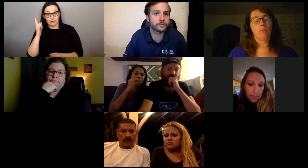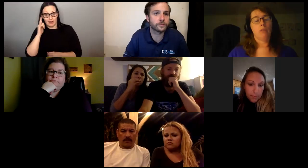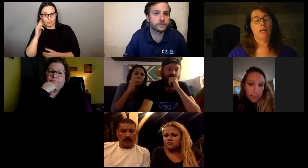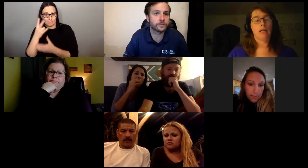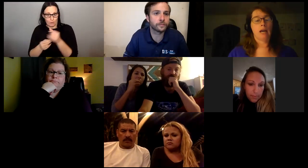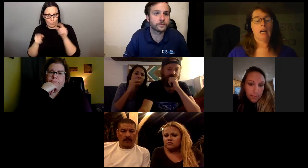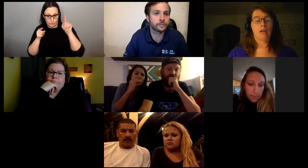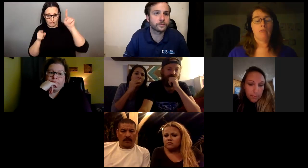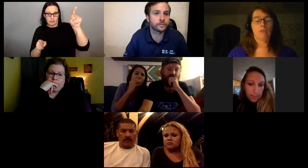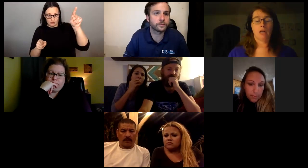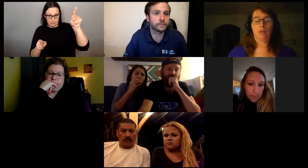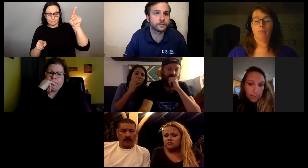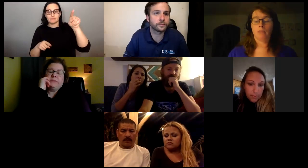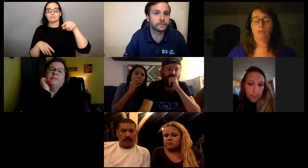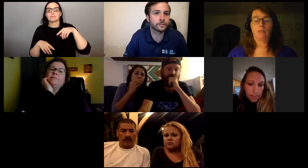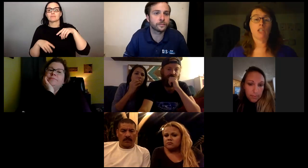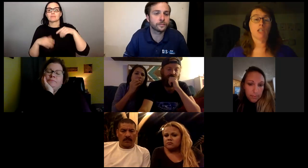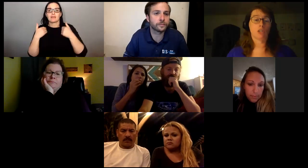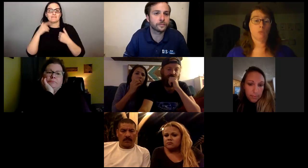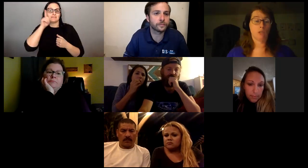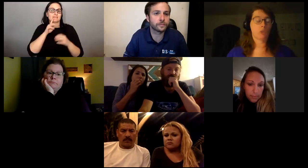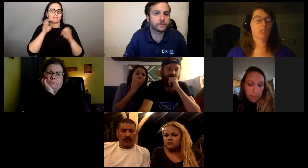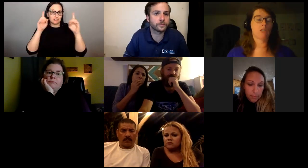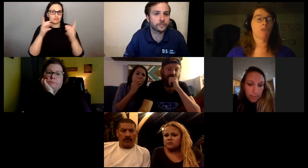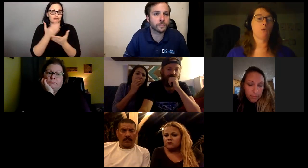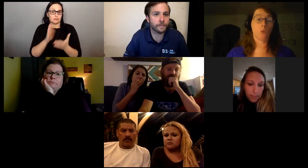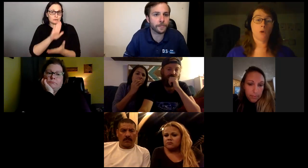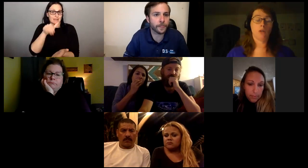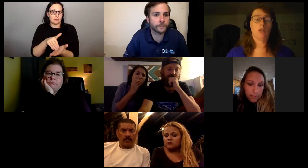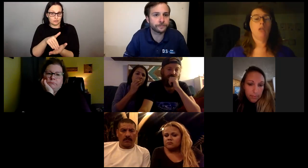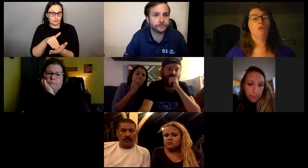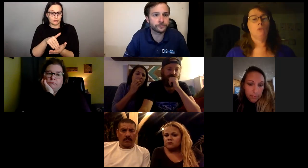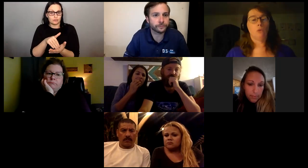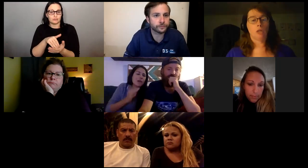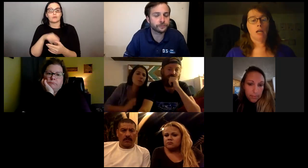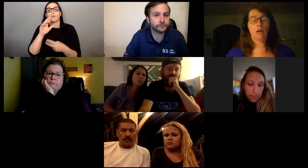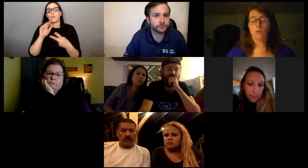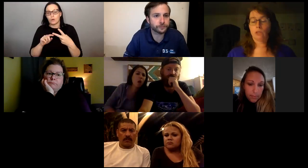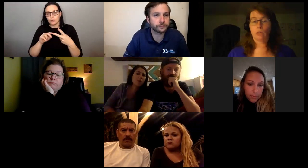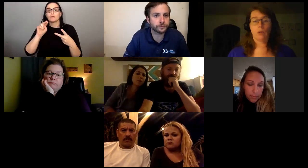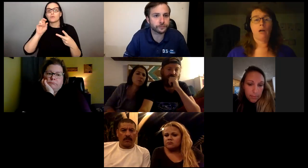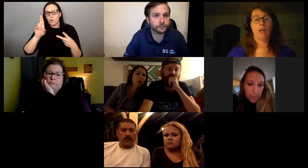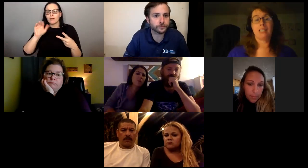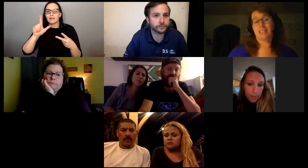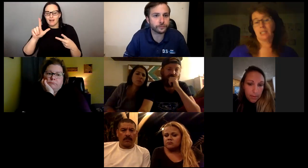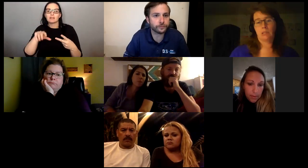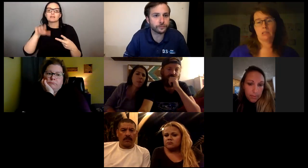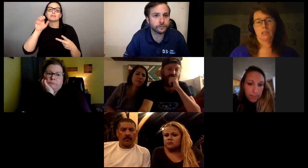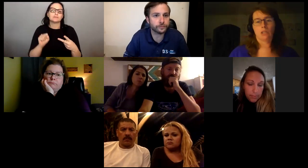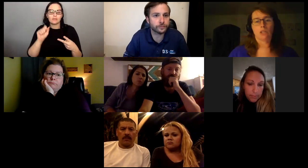they have deaf education resource center